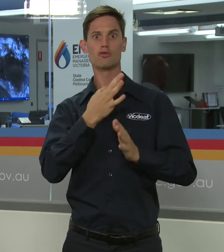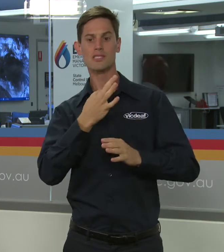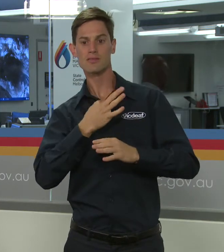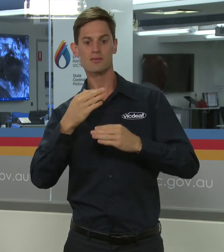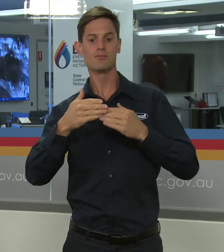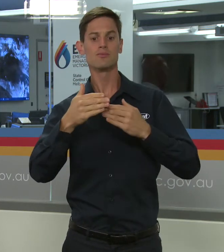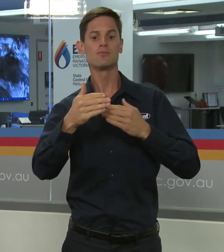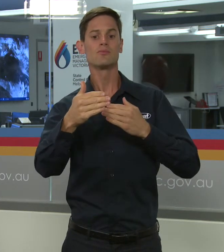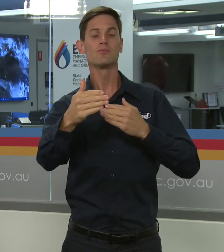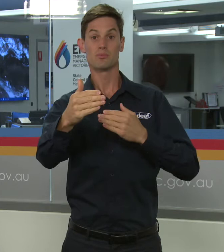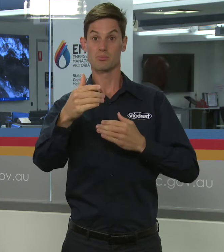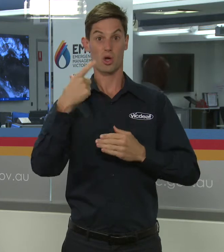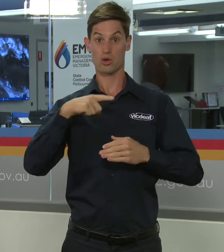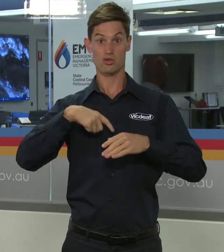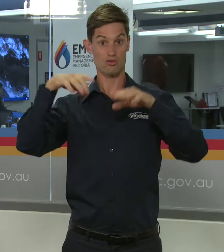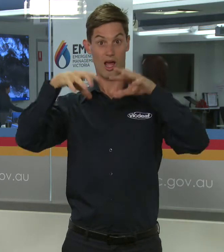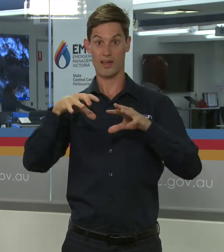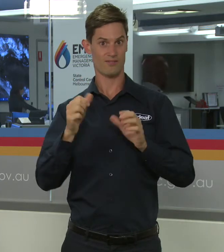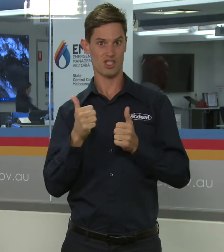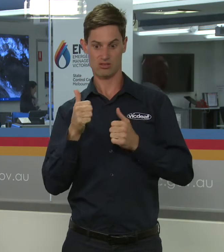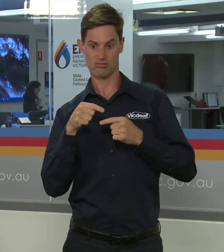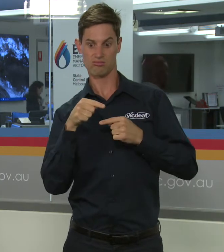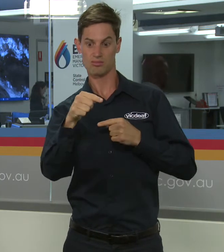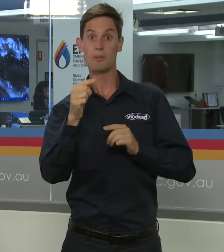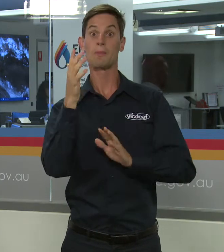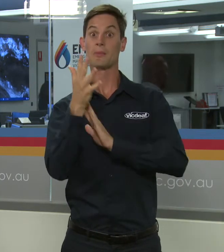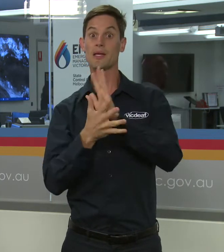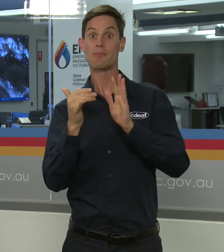out again and we’ll see that that will come back with fuels in everywhere.